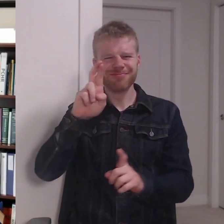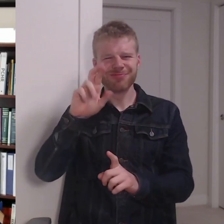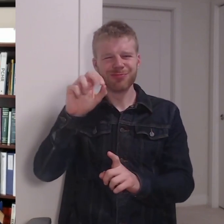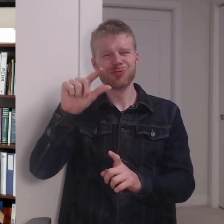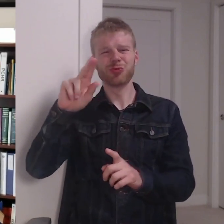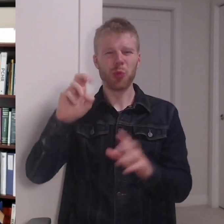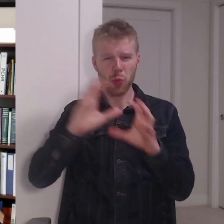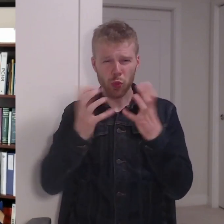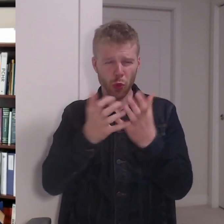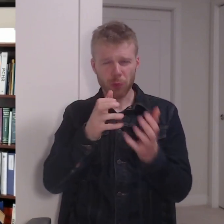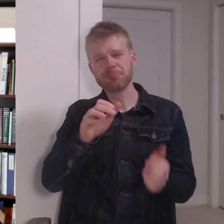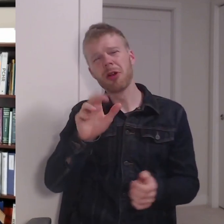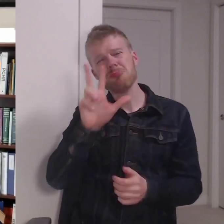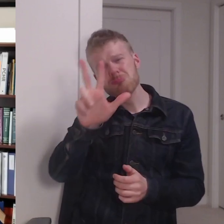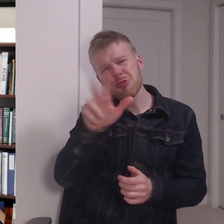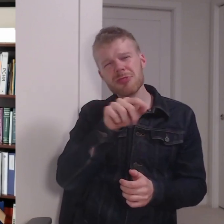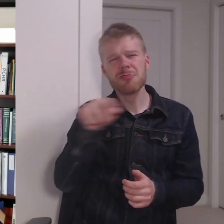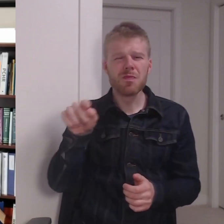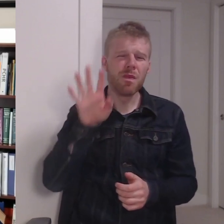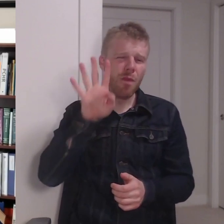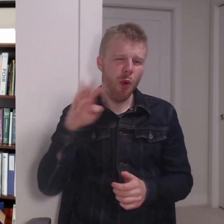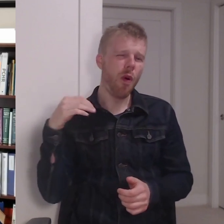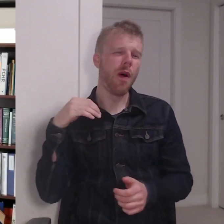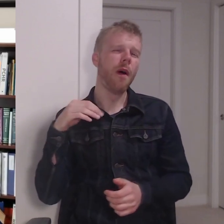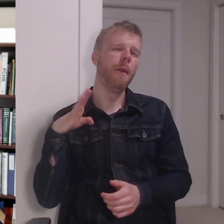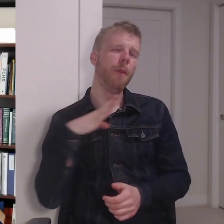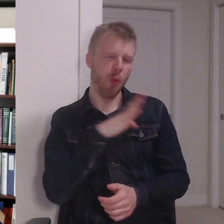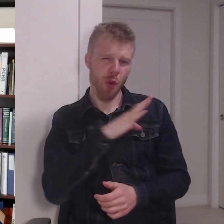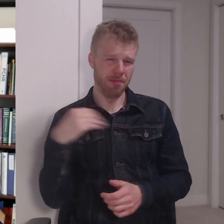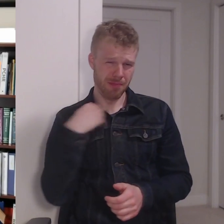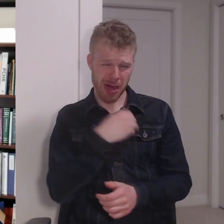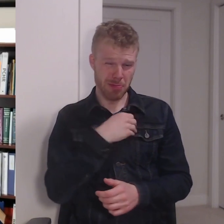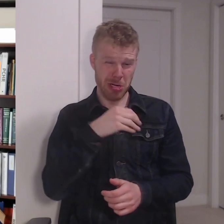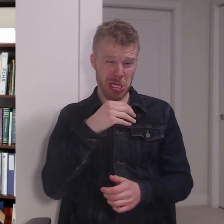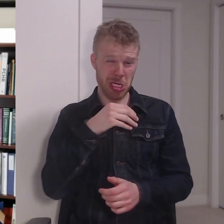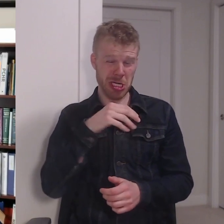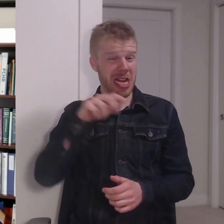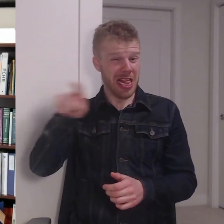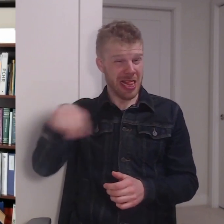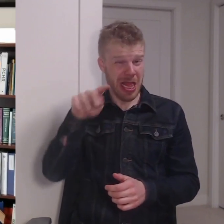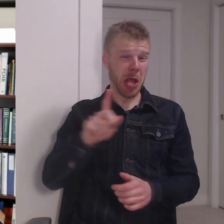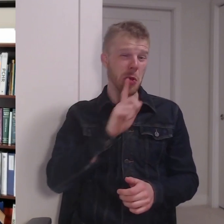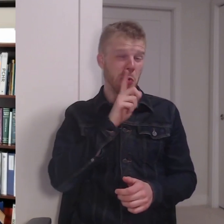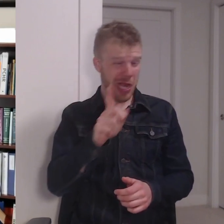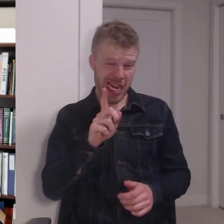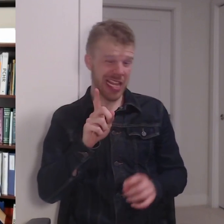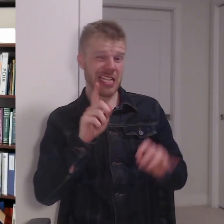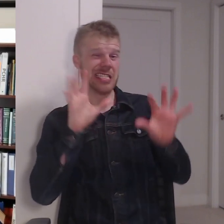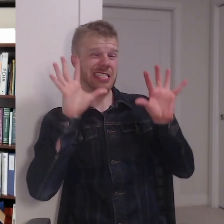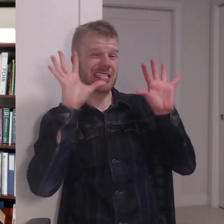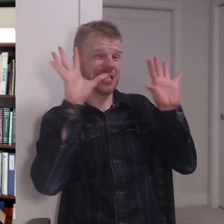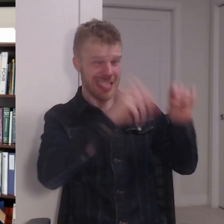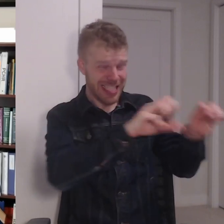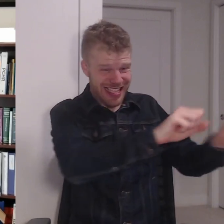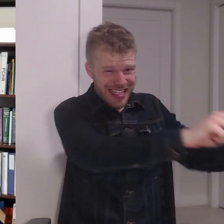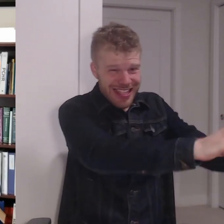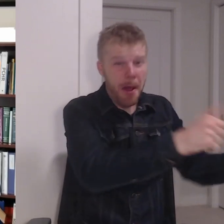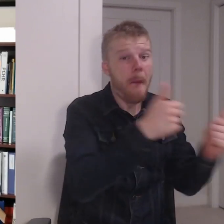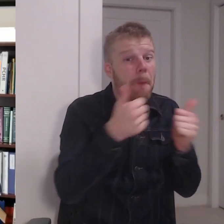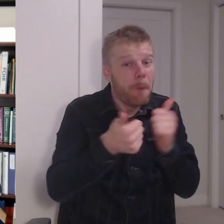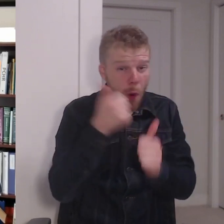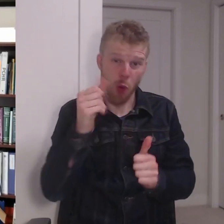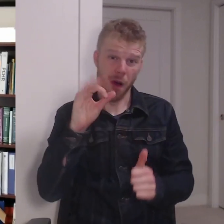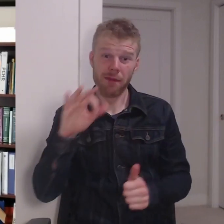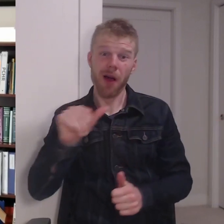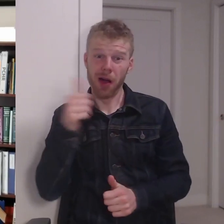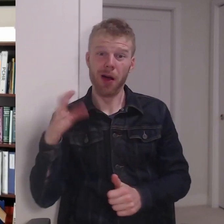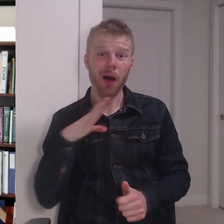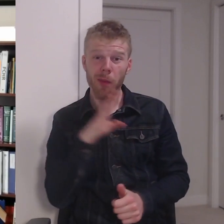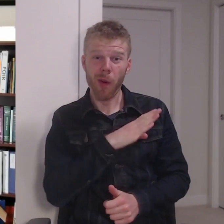about three to four board members at the time who really co-opted most of the